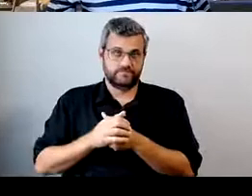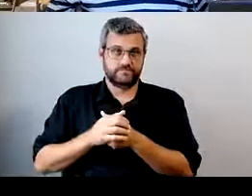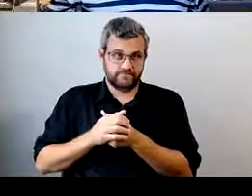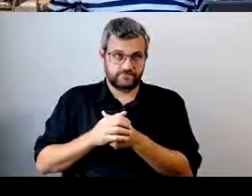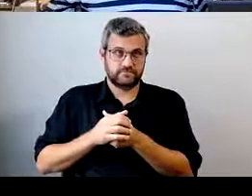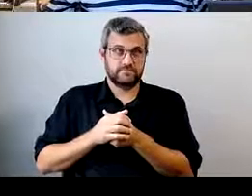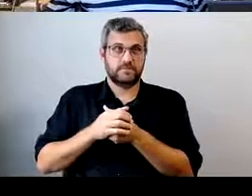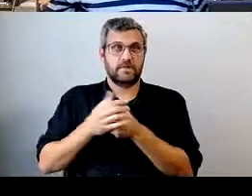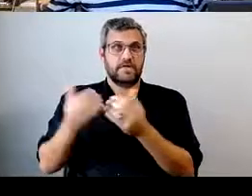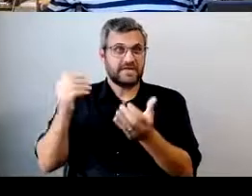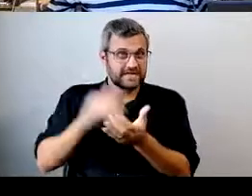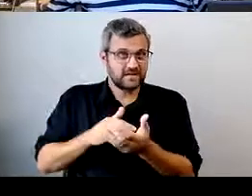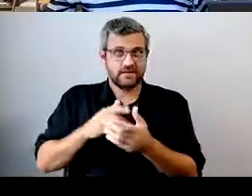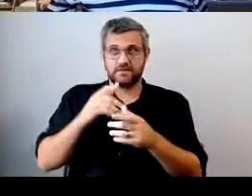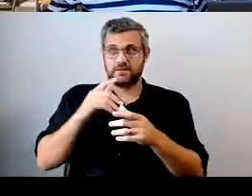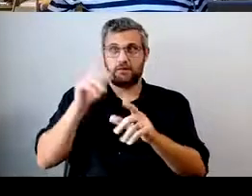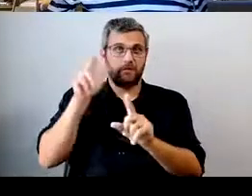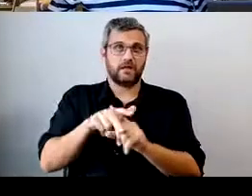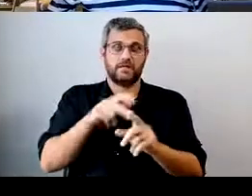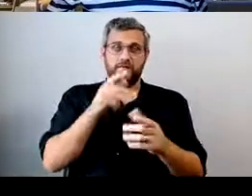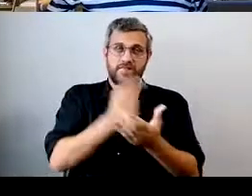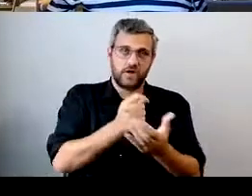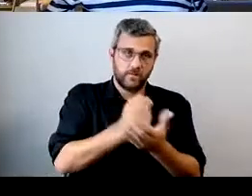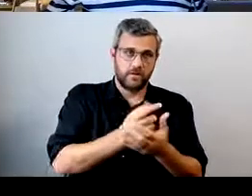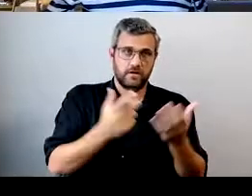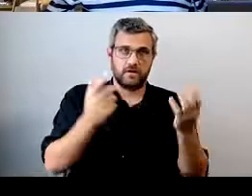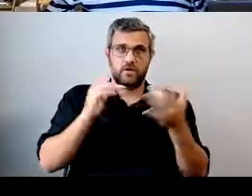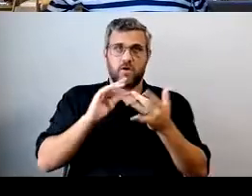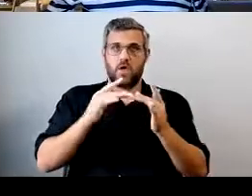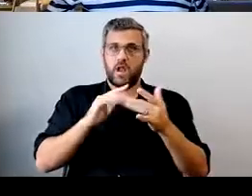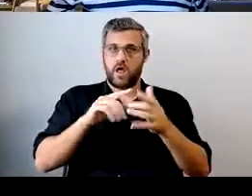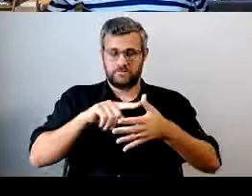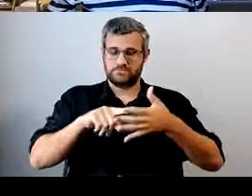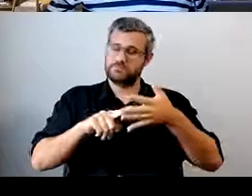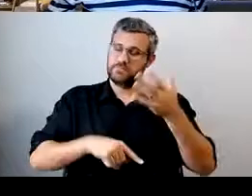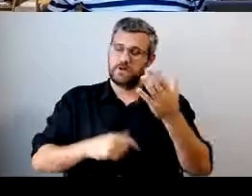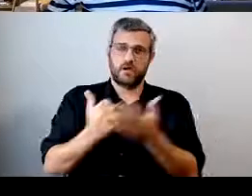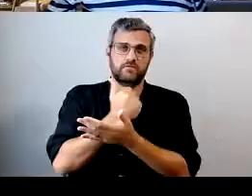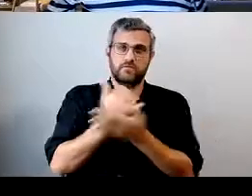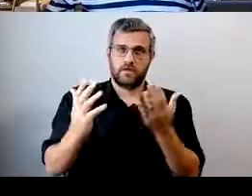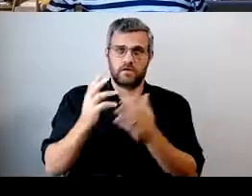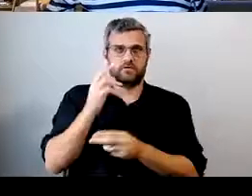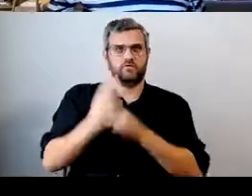do everything from your therapies onto your online presence, all those kinds of things. Universal design is important.